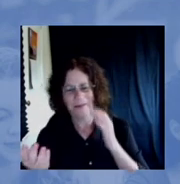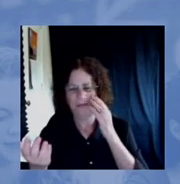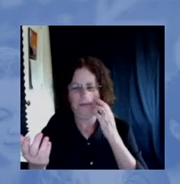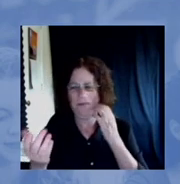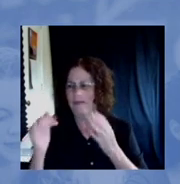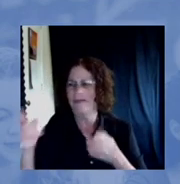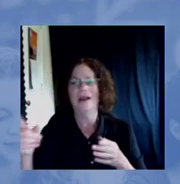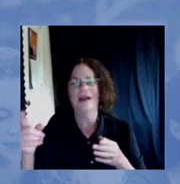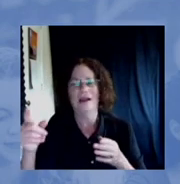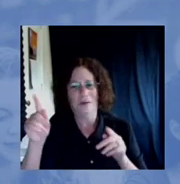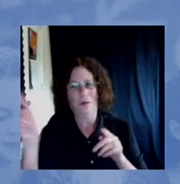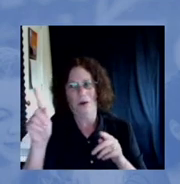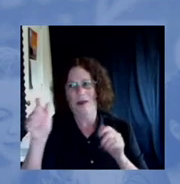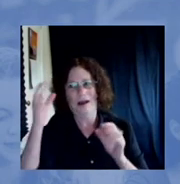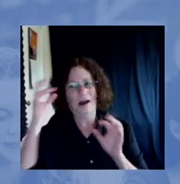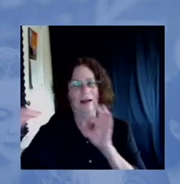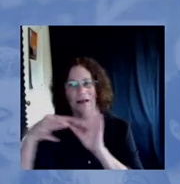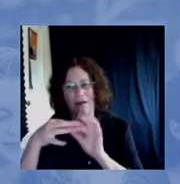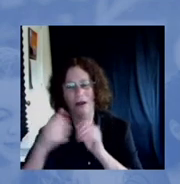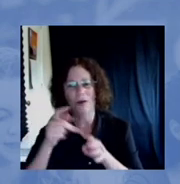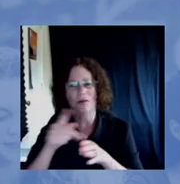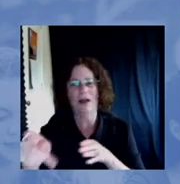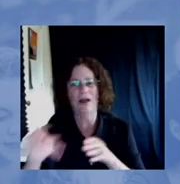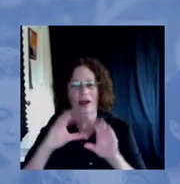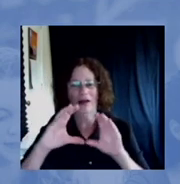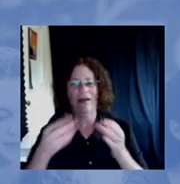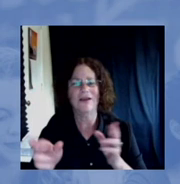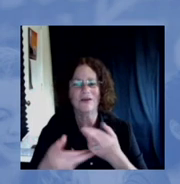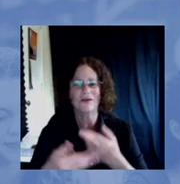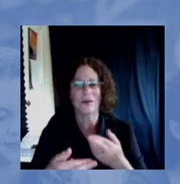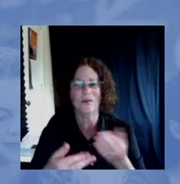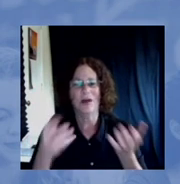IDENTIFIABLE PROFESSIONAL IN THE CLASSROOM? SO I JUST WANTED TO THROW THAT IN. THANK YOU >> THANK YOU.